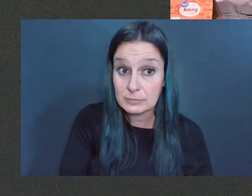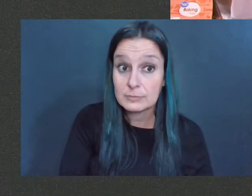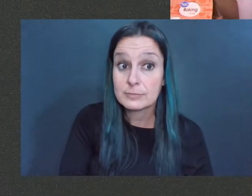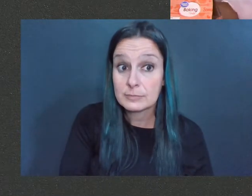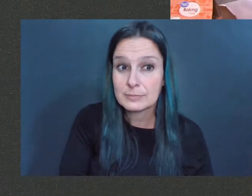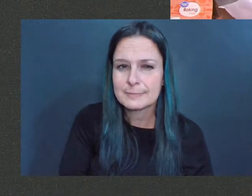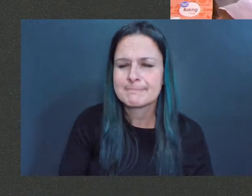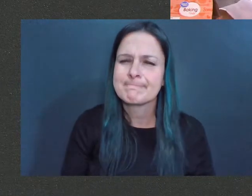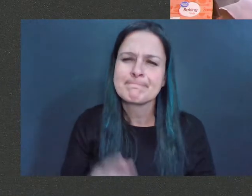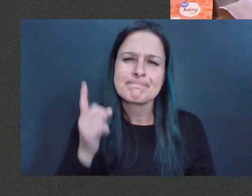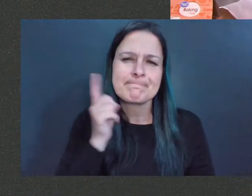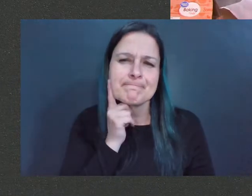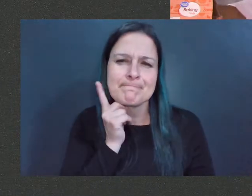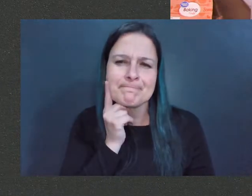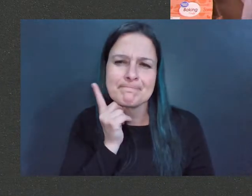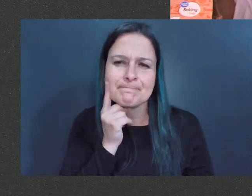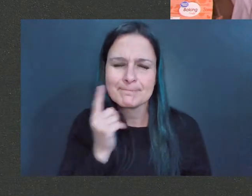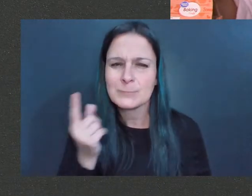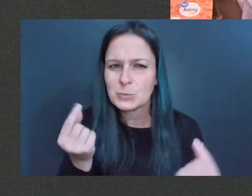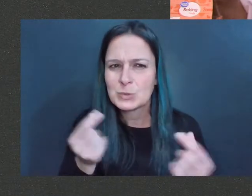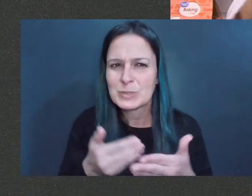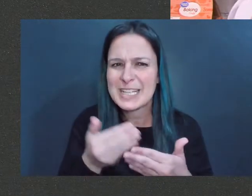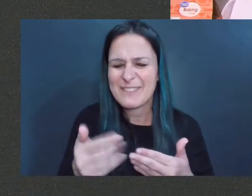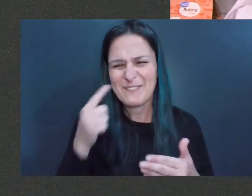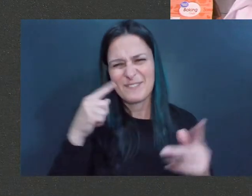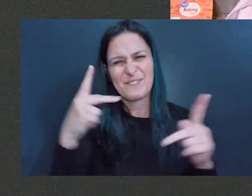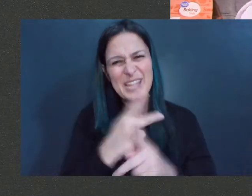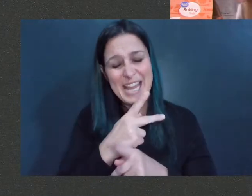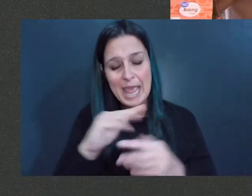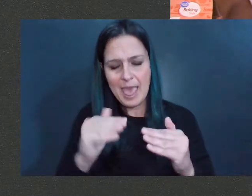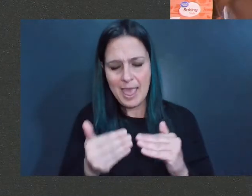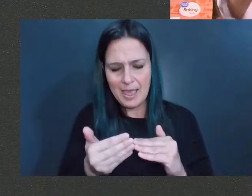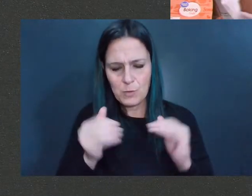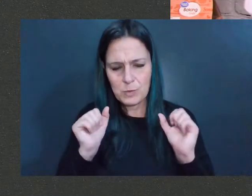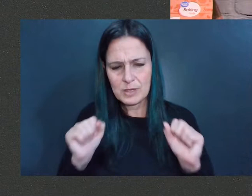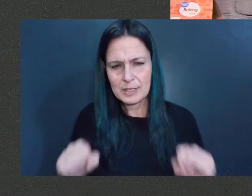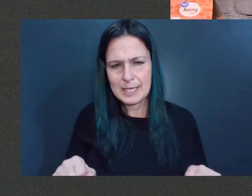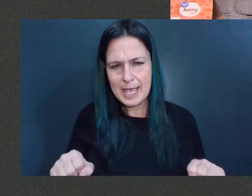And then we have to figure out how to get the balloon